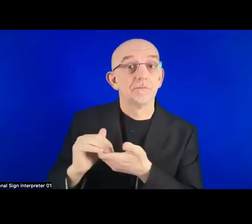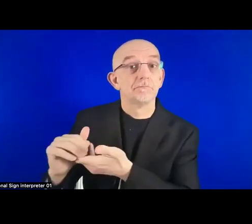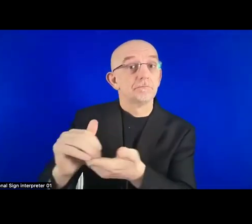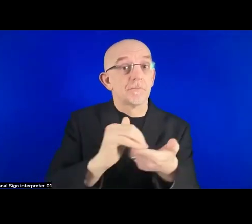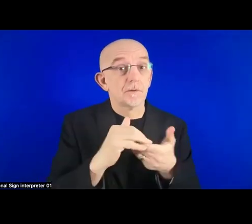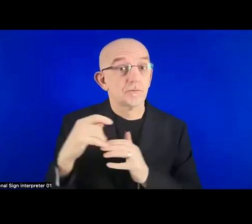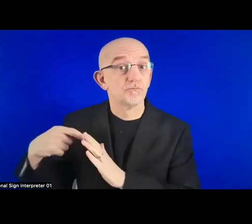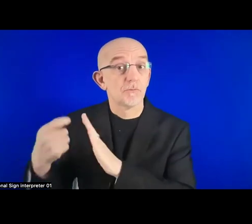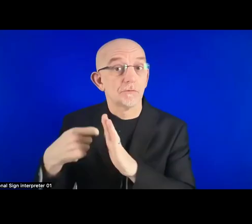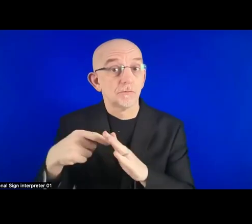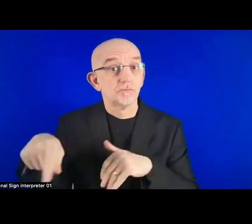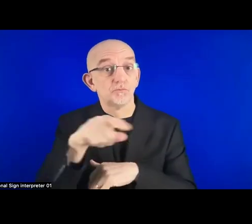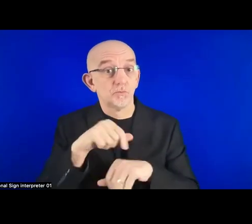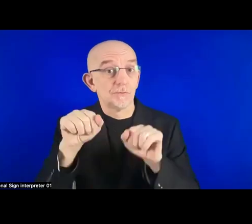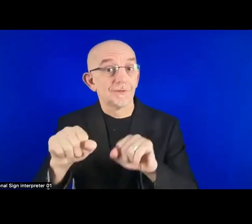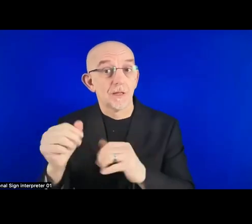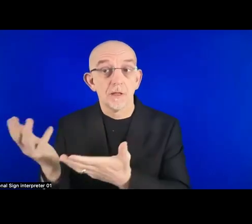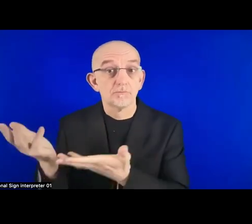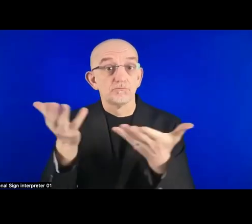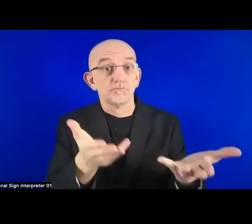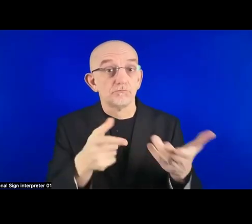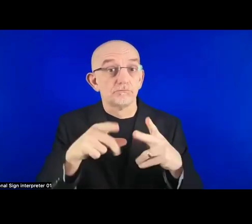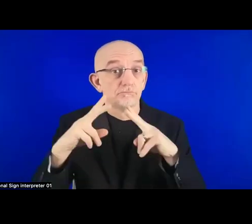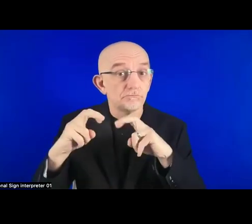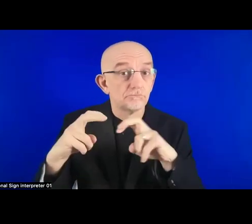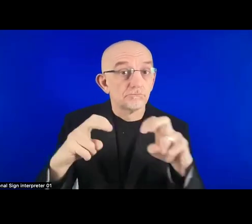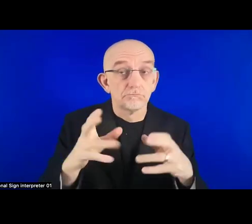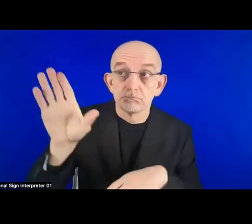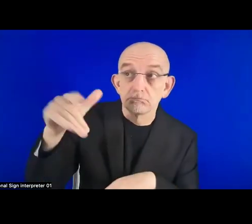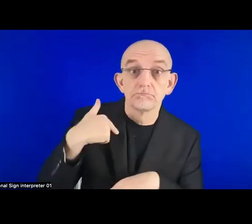learning in a very practical sense. And finally, you will hear from two fellows who